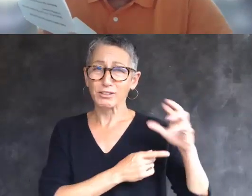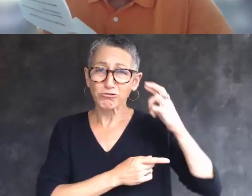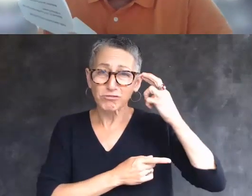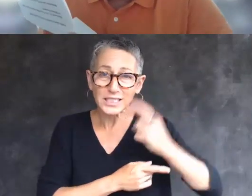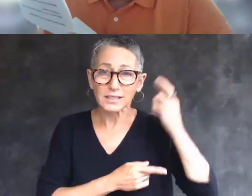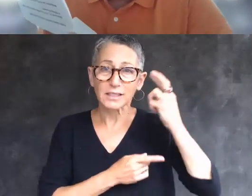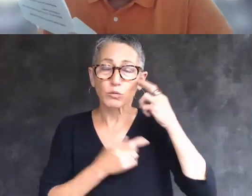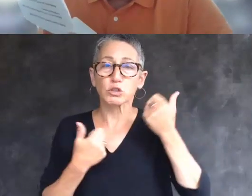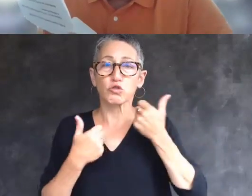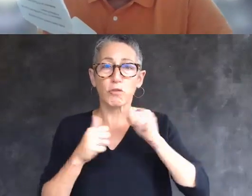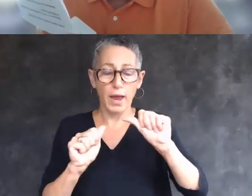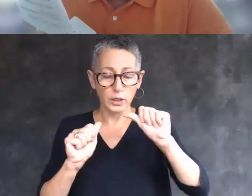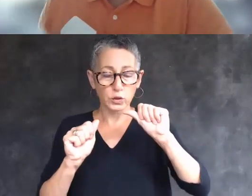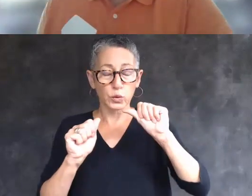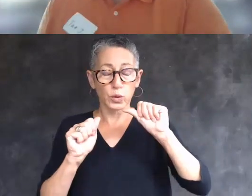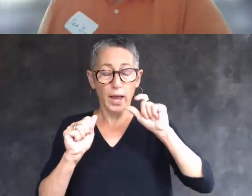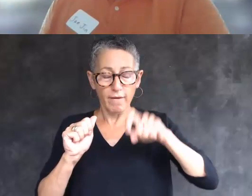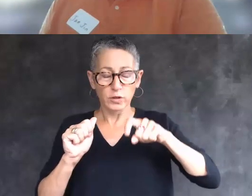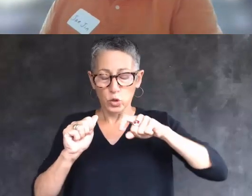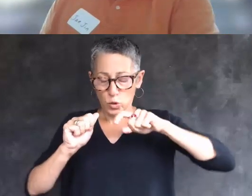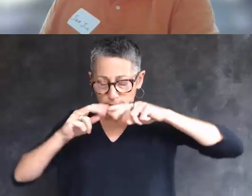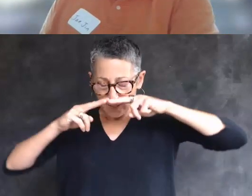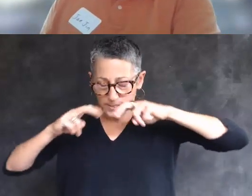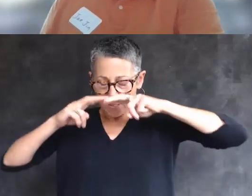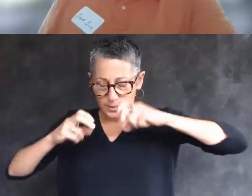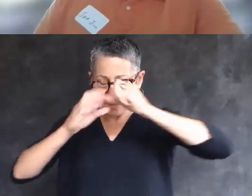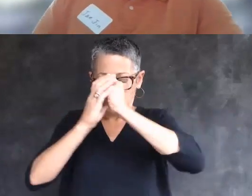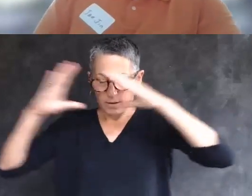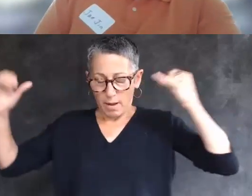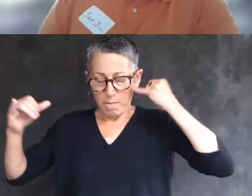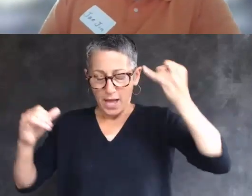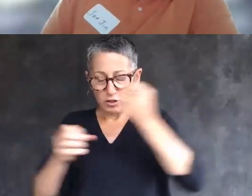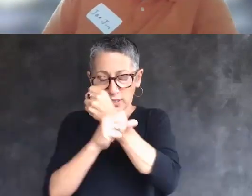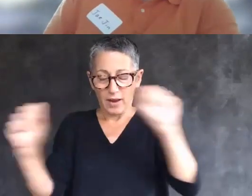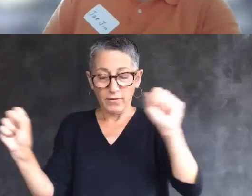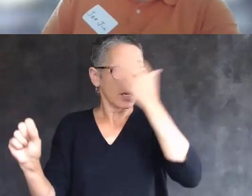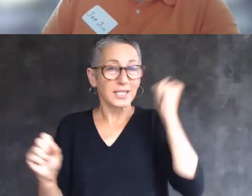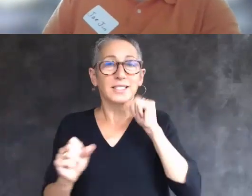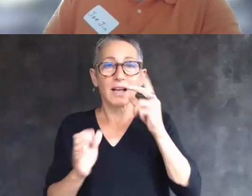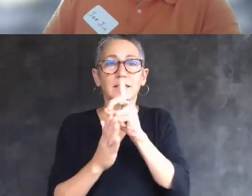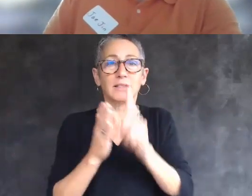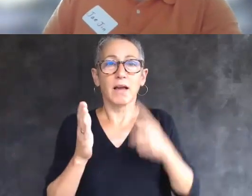an imagined safety in a system that literally was not designed for the safety of Black people and nonwhite people.